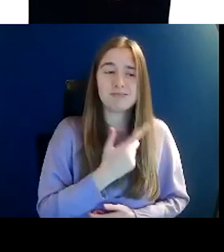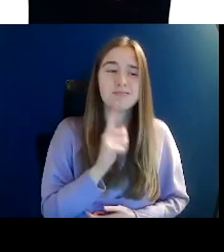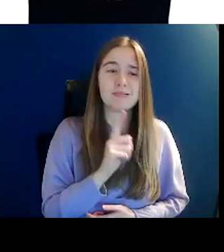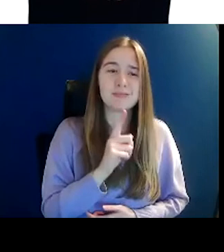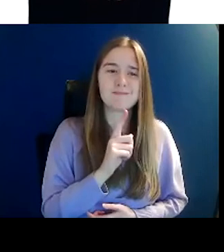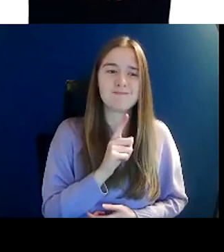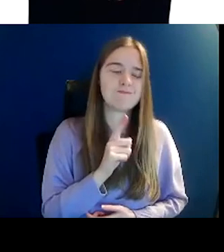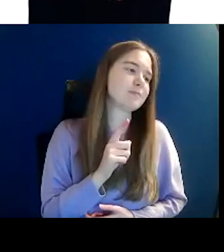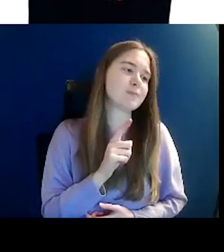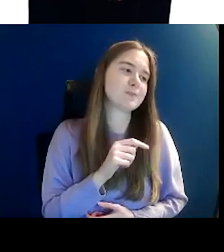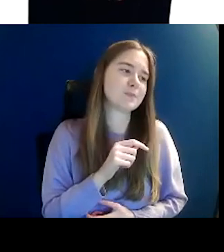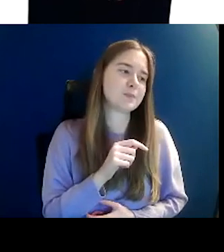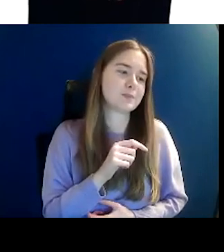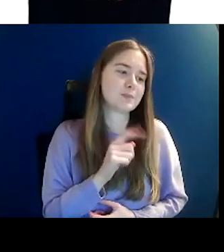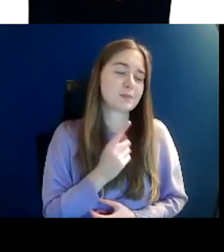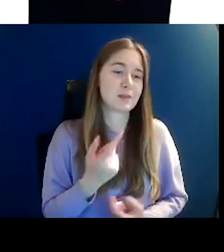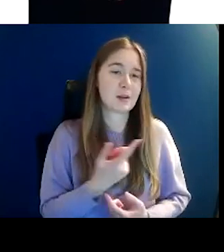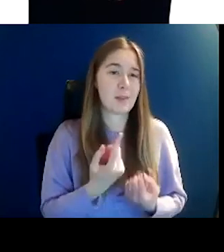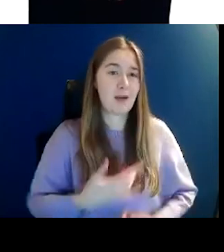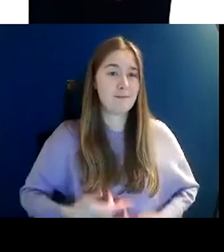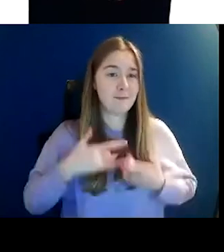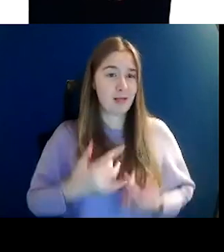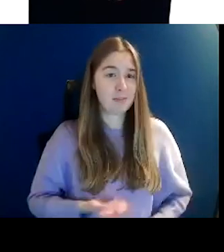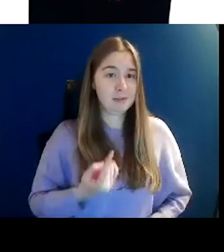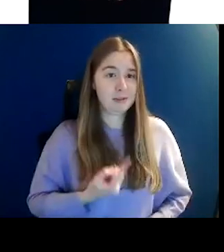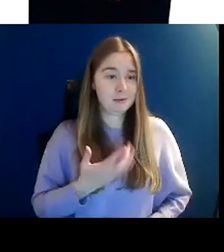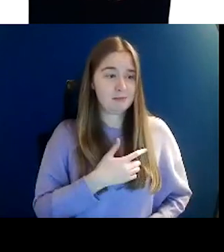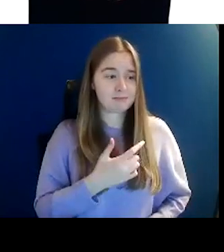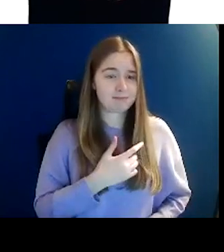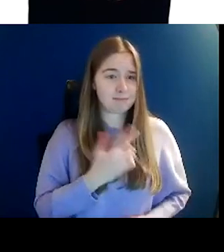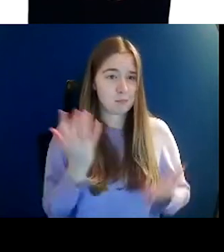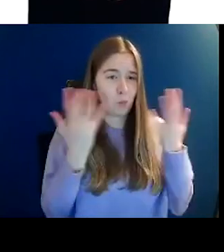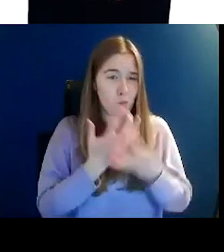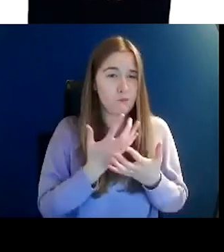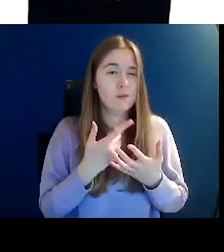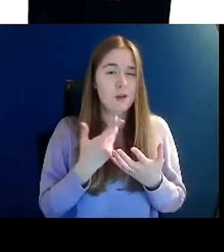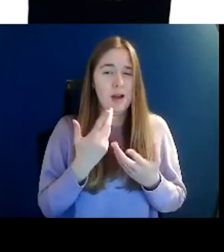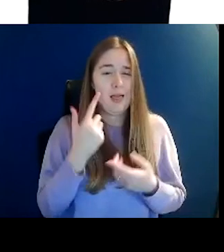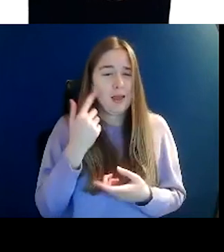that I've definitely felt as well, and I'm sure that everyone else on the panel feels.